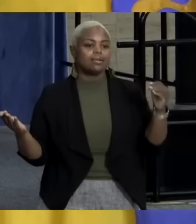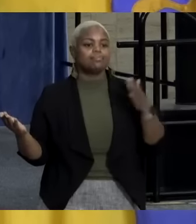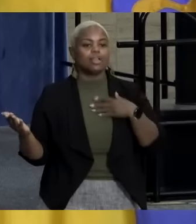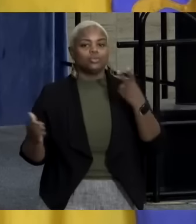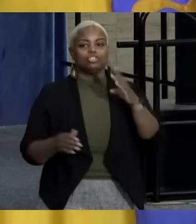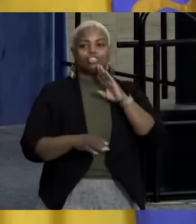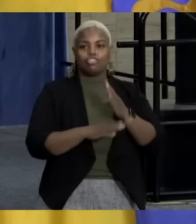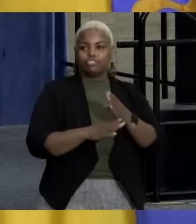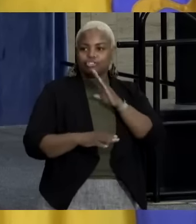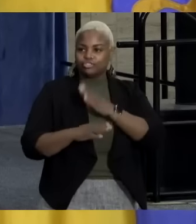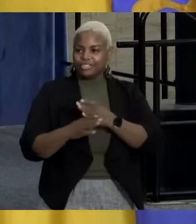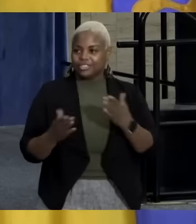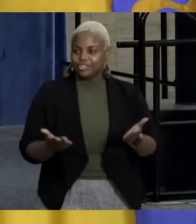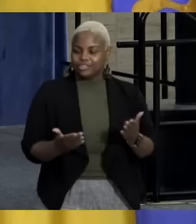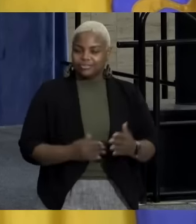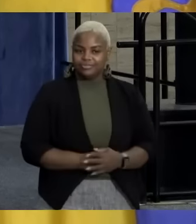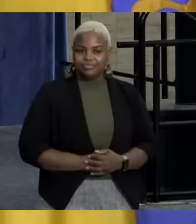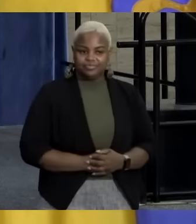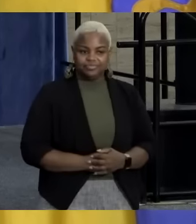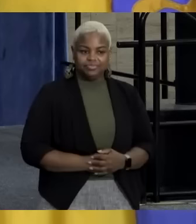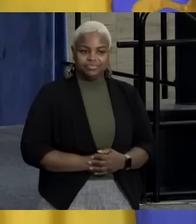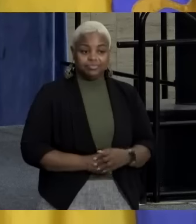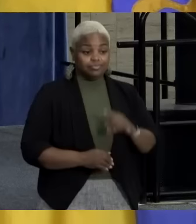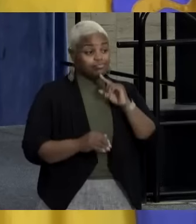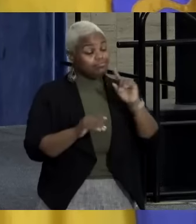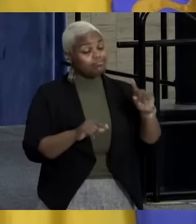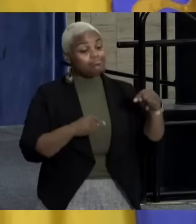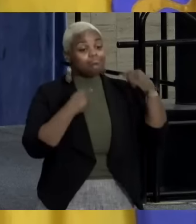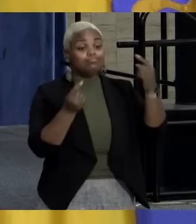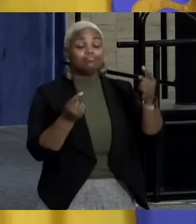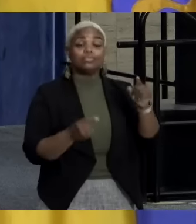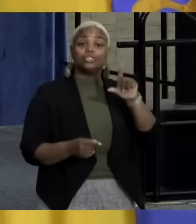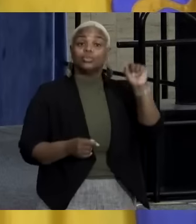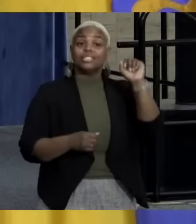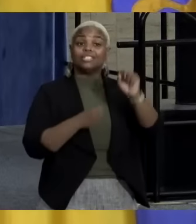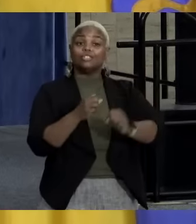For more than two decades, the American medical establishment turns its back on